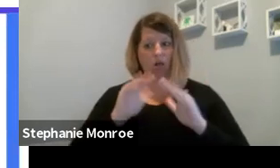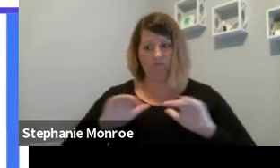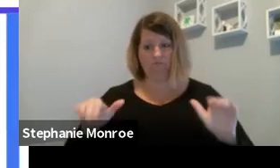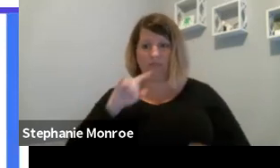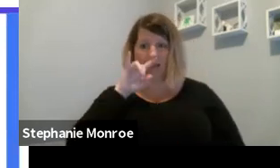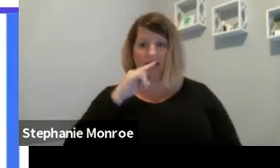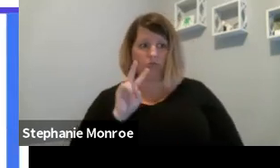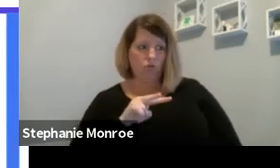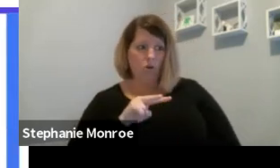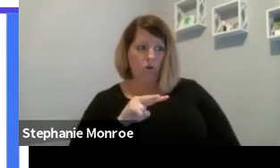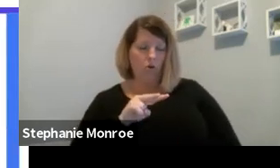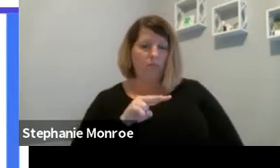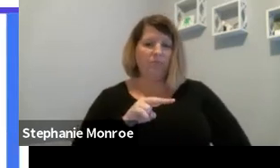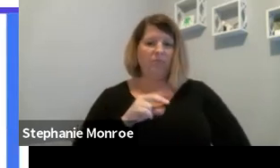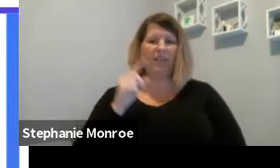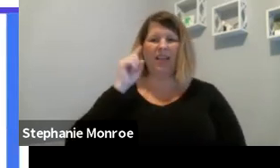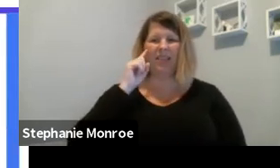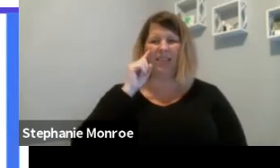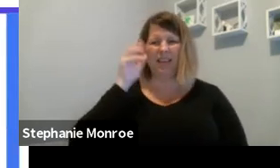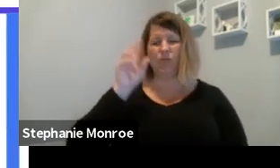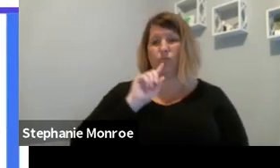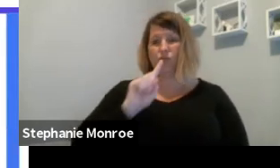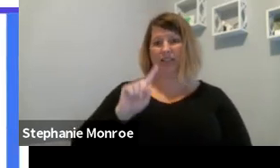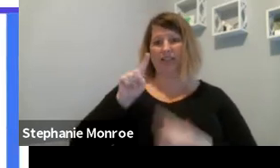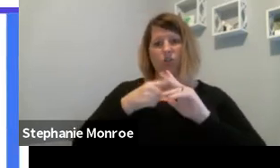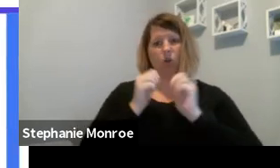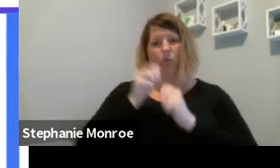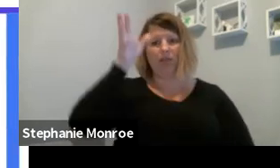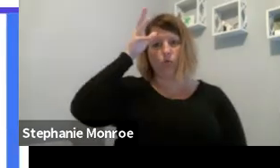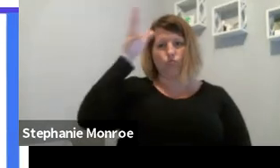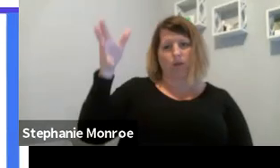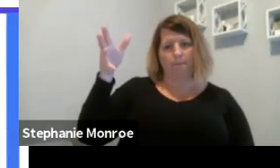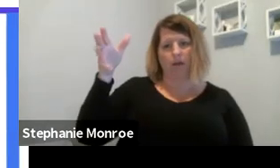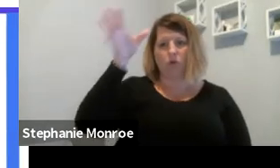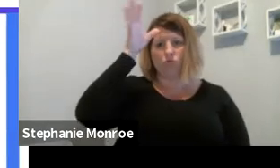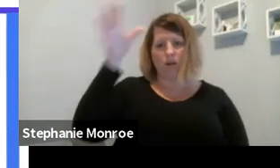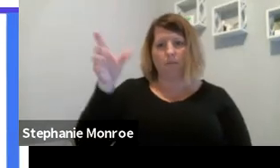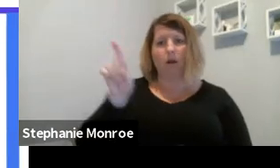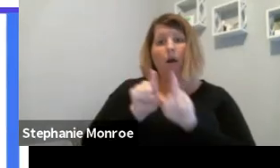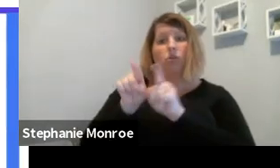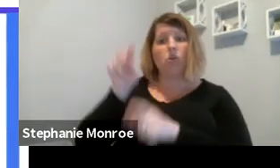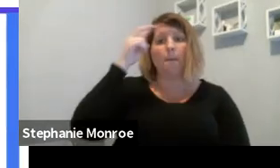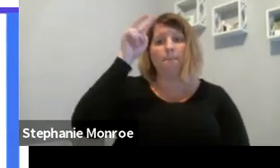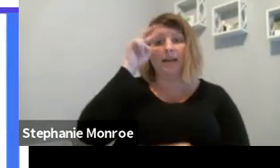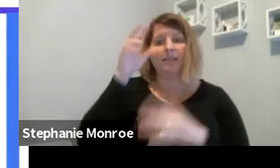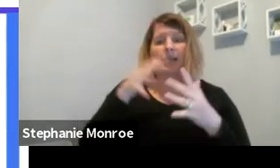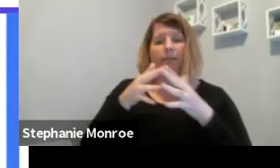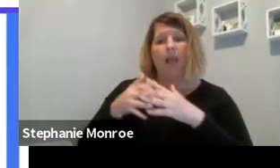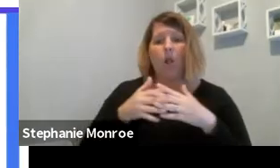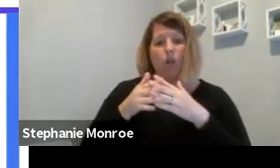right after we started living with my grandpa. My grandpa also was a Mexican-American Mexicano, very controlling, very domineering.